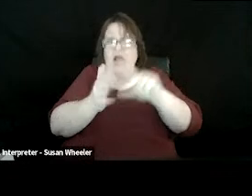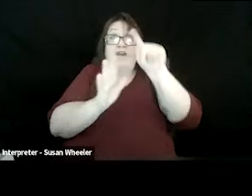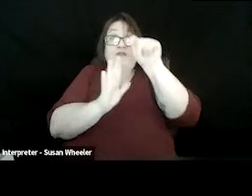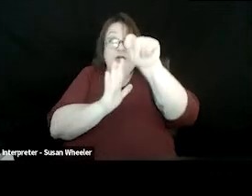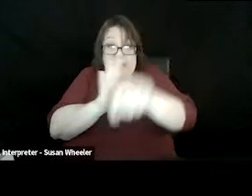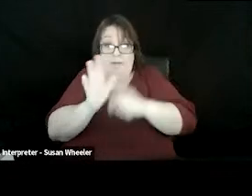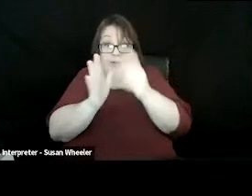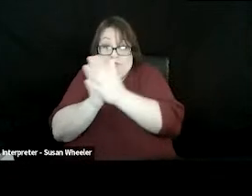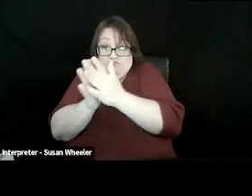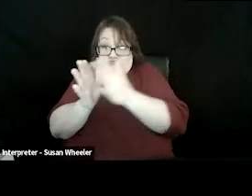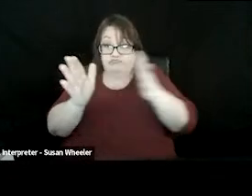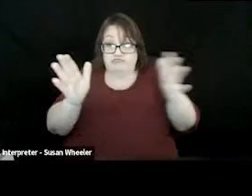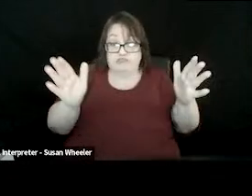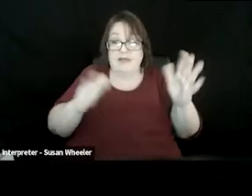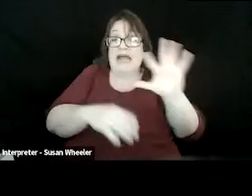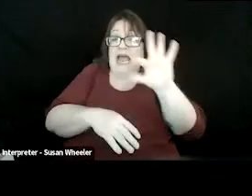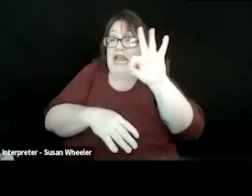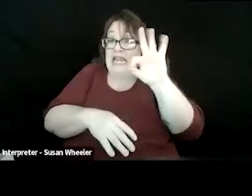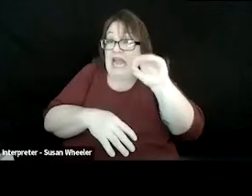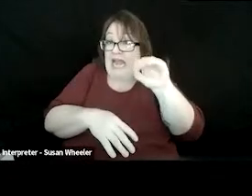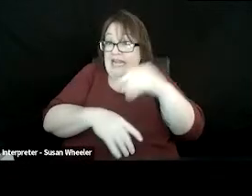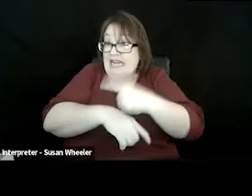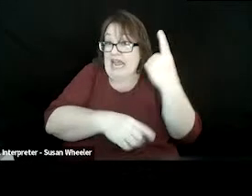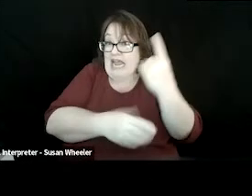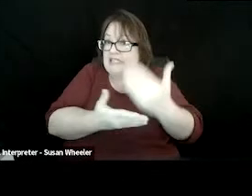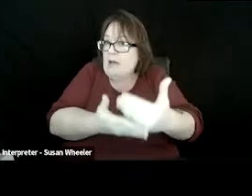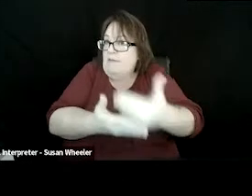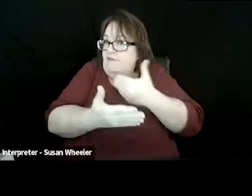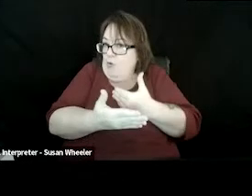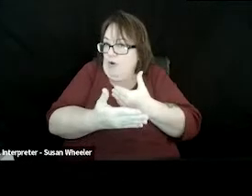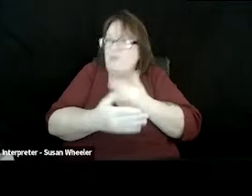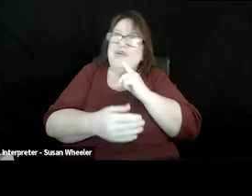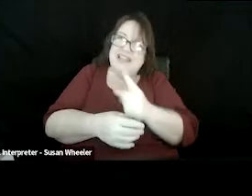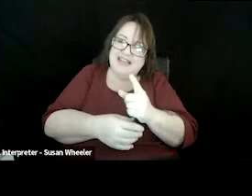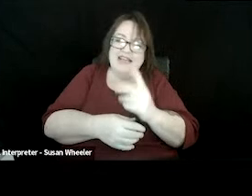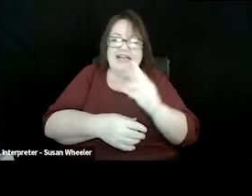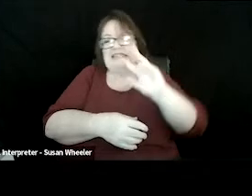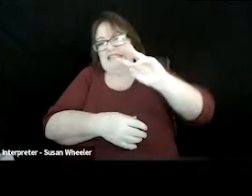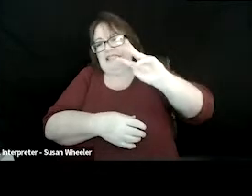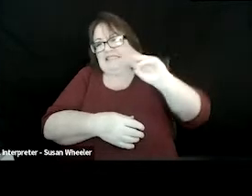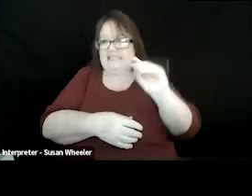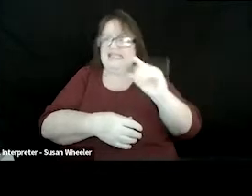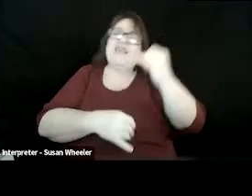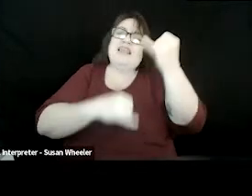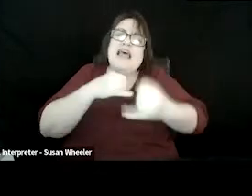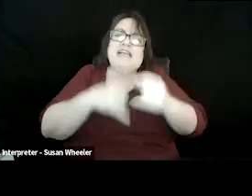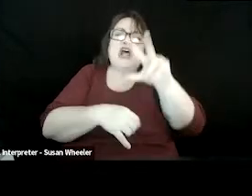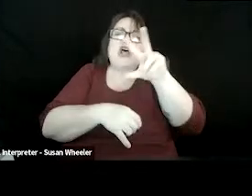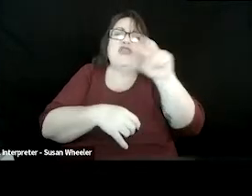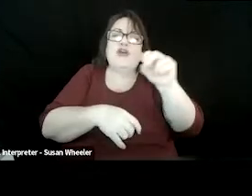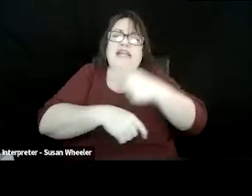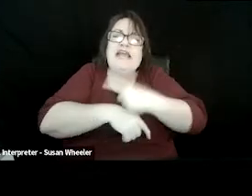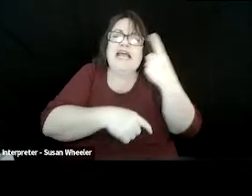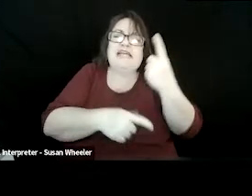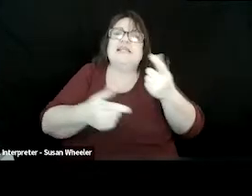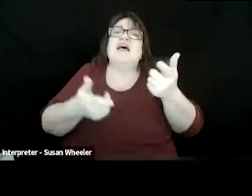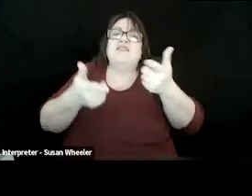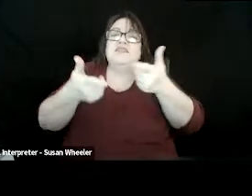this is 90 days prior to the expiration date, but really 60 because for the last 30 days, they're allowing you to talk to other people,